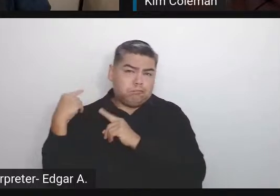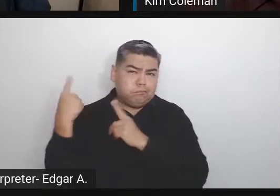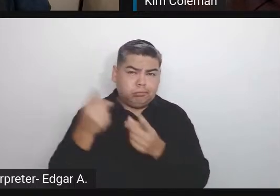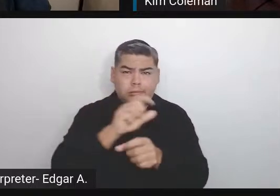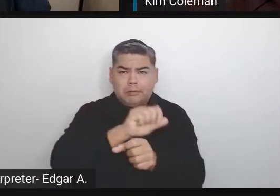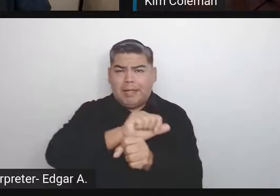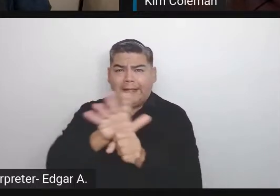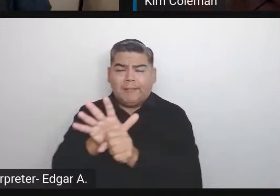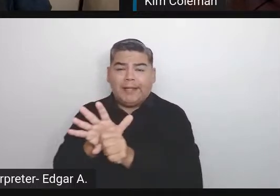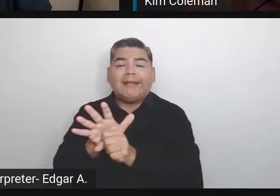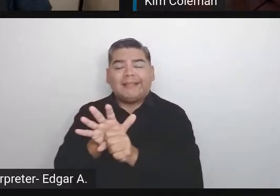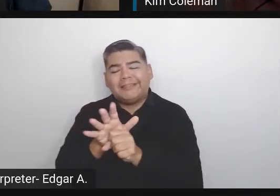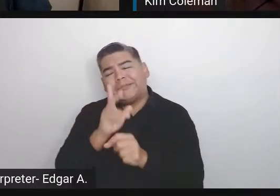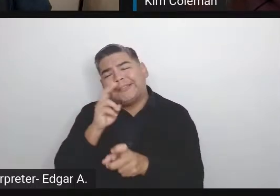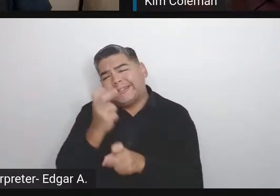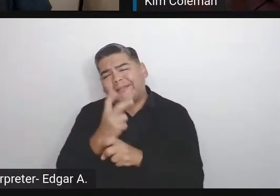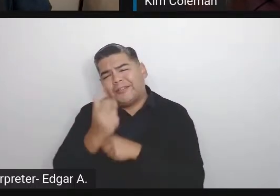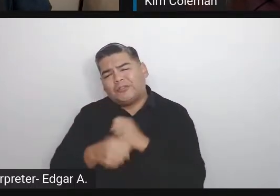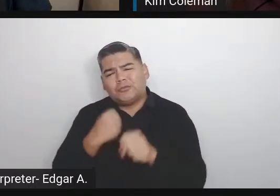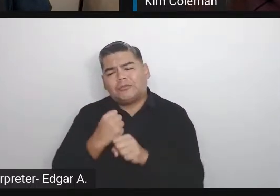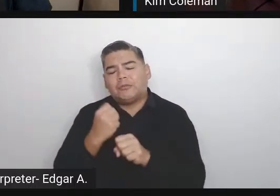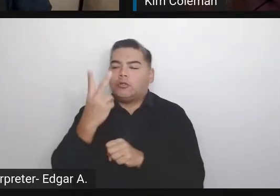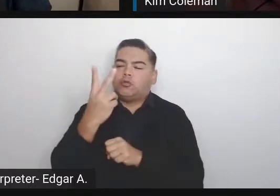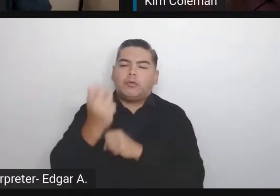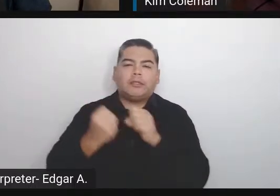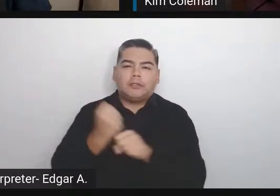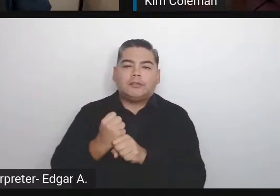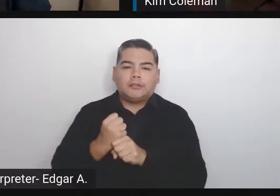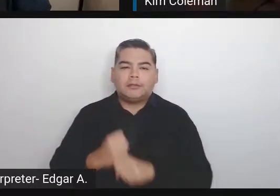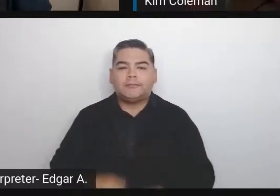that we all got to feel for all of those years leading up to the pandemic. It has probably been a hard couple of years